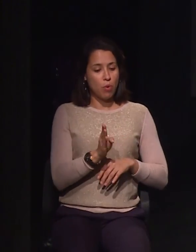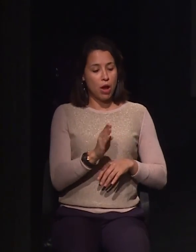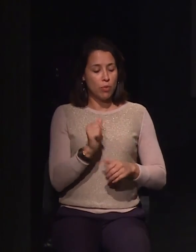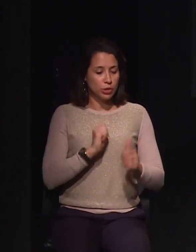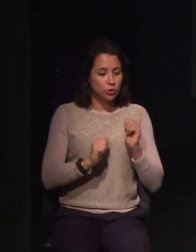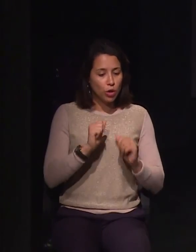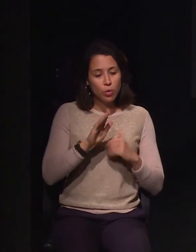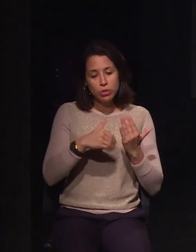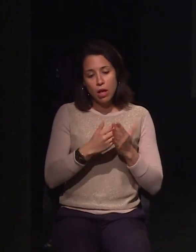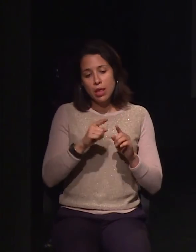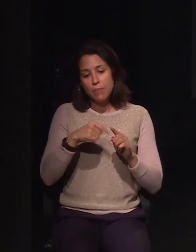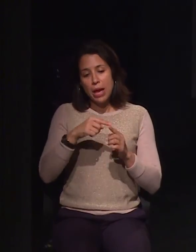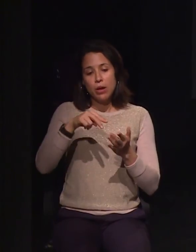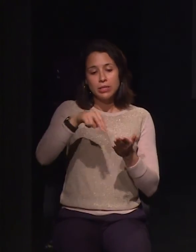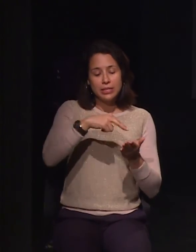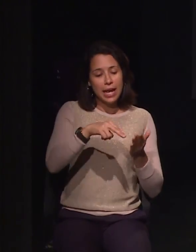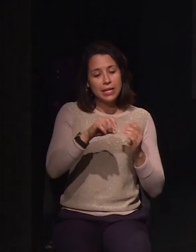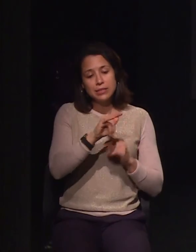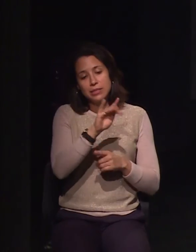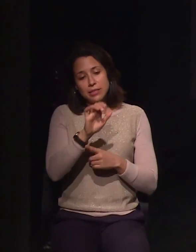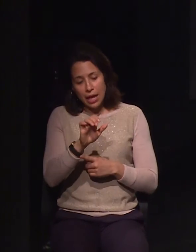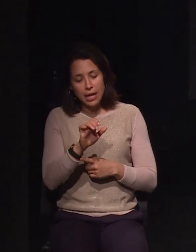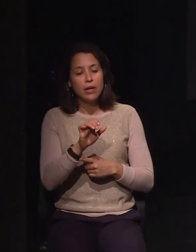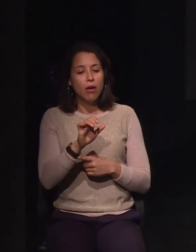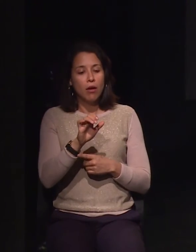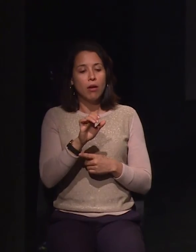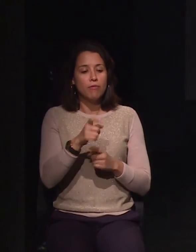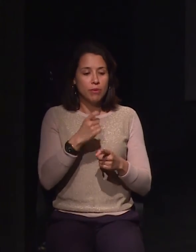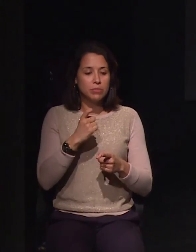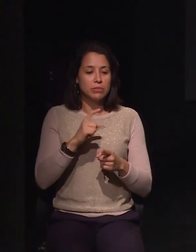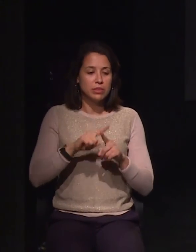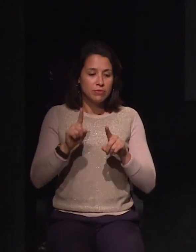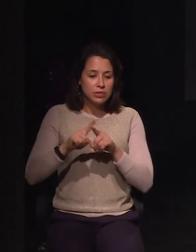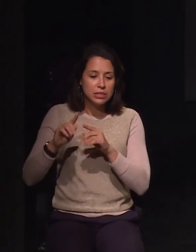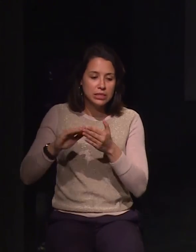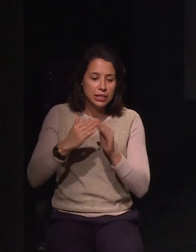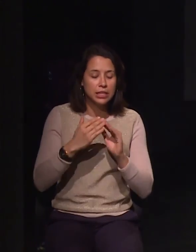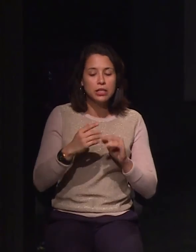cities and how they spring up, and Detroit Jit, and Chicago Footwork and on and on and